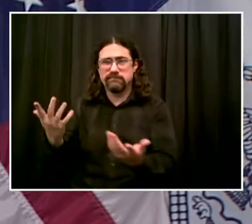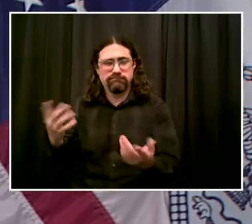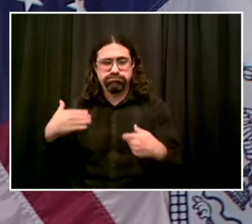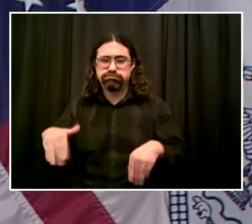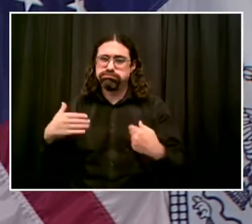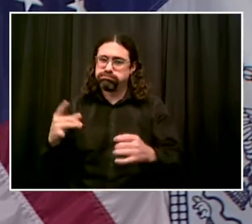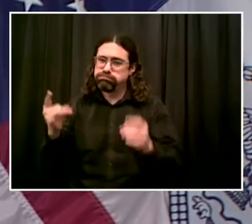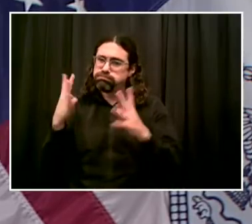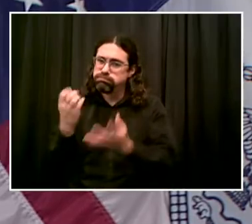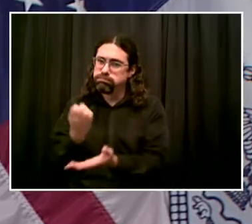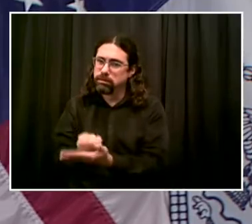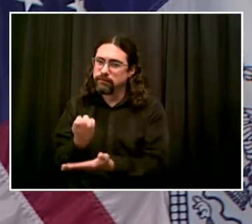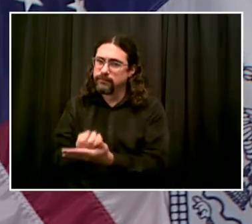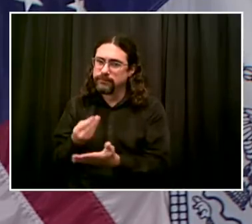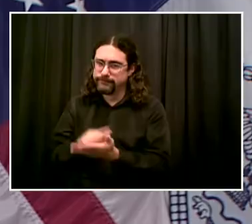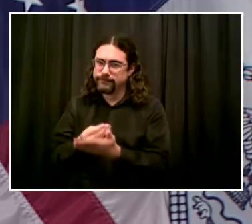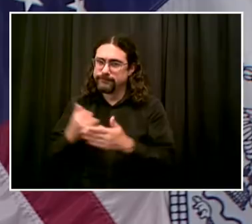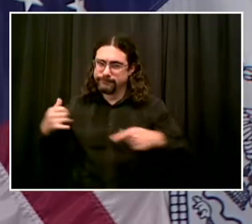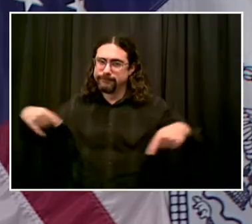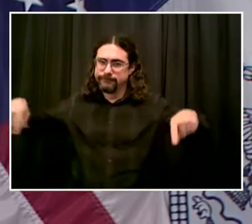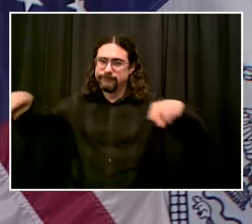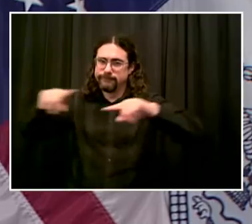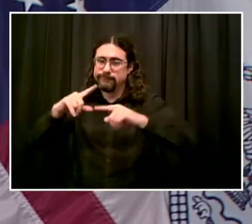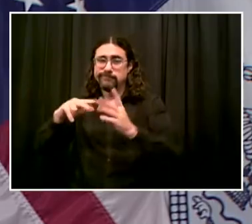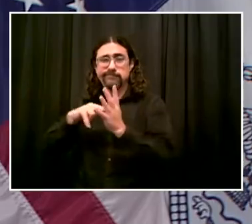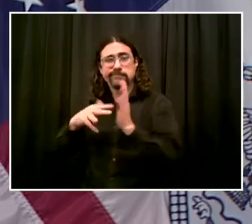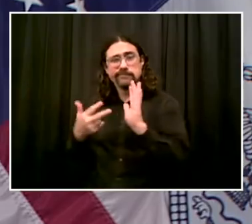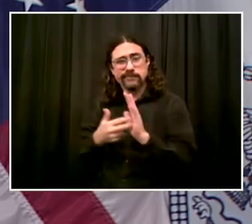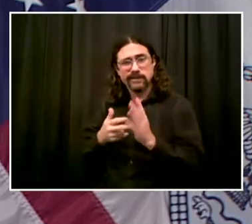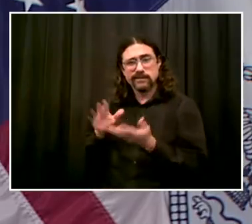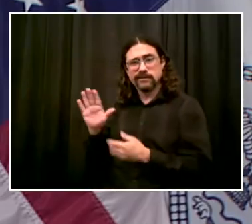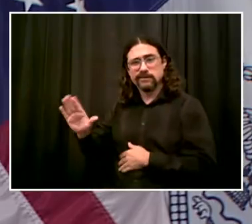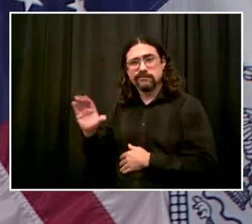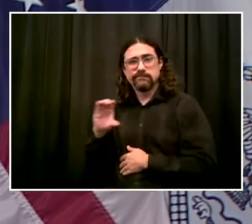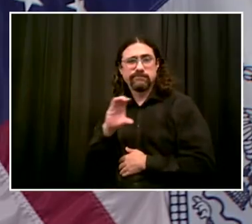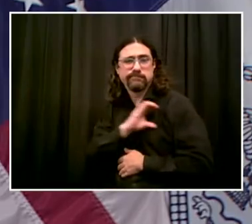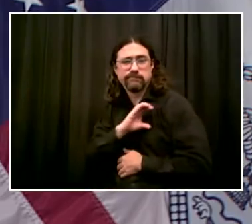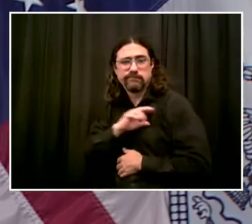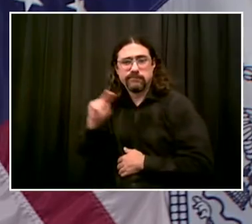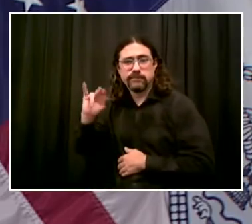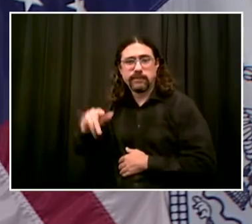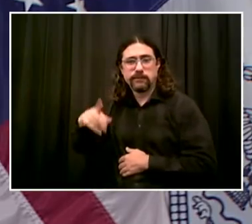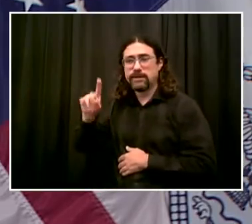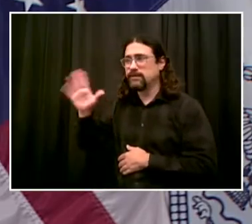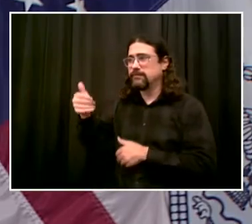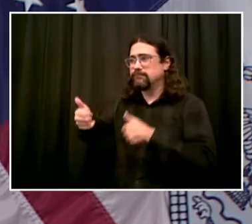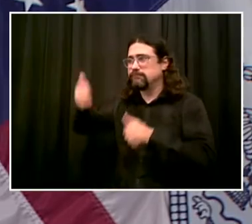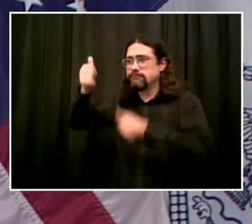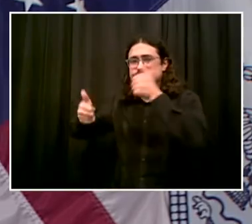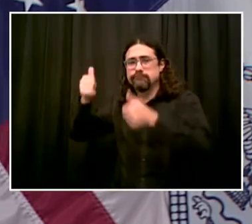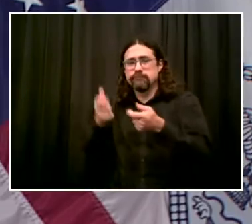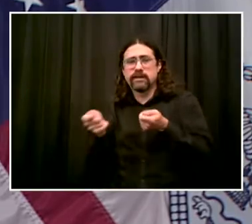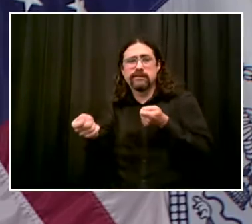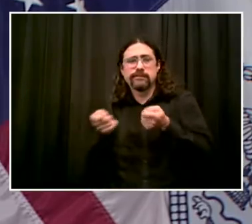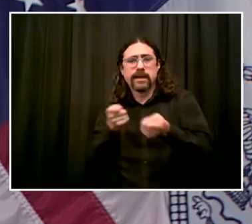AGENCANY Y D SA YOU WILL HAVE TO DO SOMETHING IFDFERENTLY BECAUSE WE DON'T HAVE IT IS FAIR. THE NYPD IS A VERY WELL- MANAGED ORGANIZATION. IT'S ONE OF THE BE STMANAGED